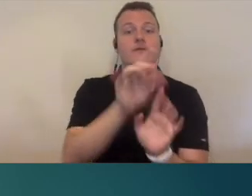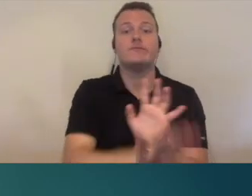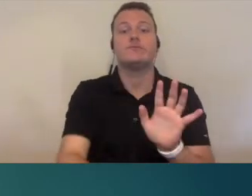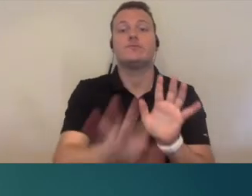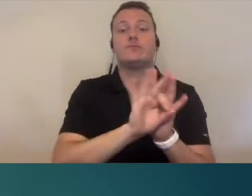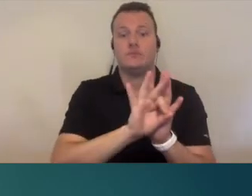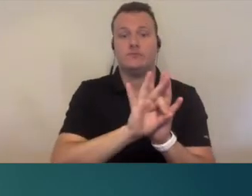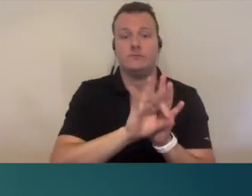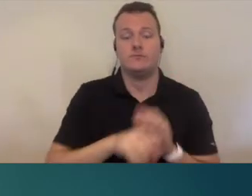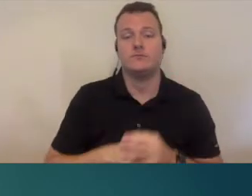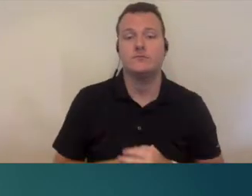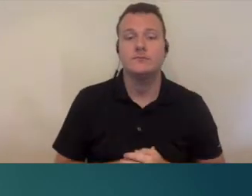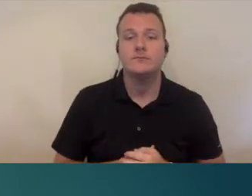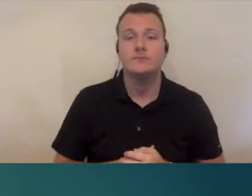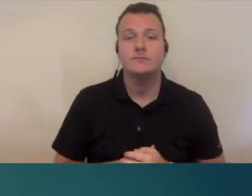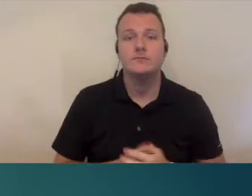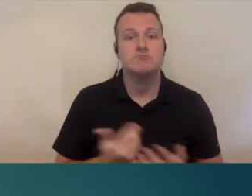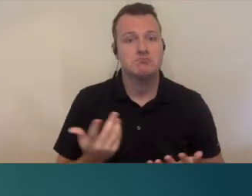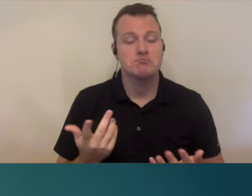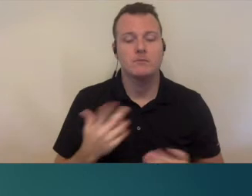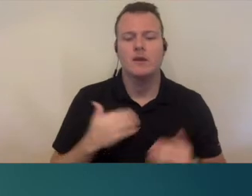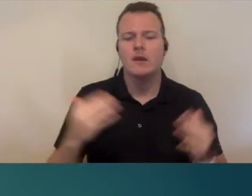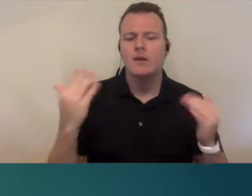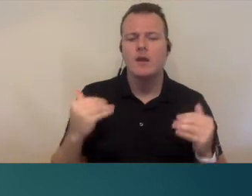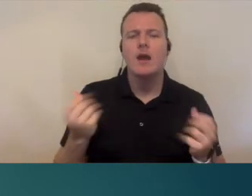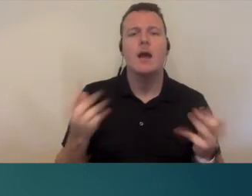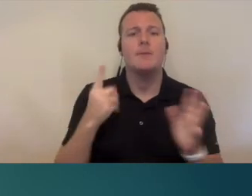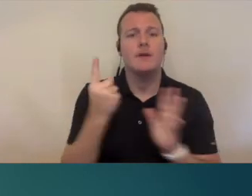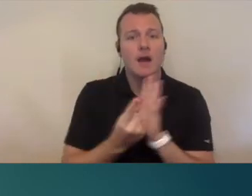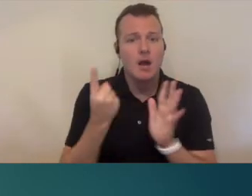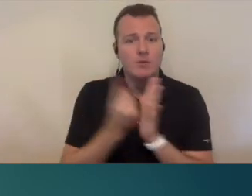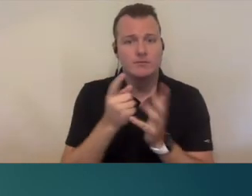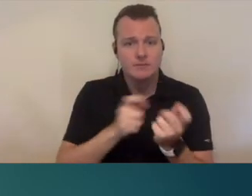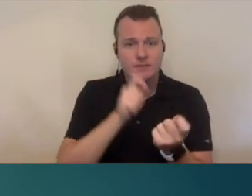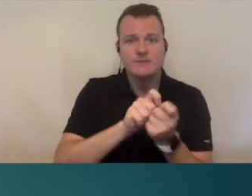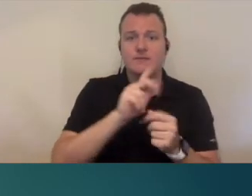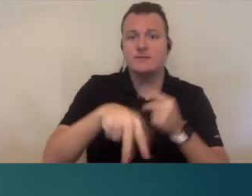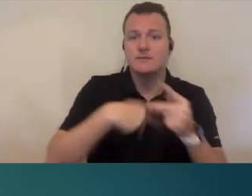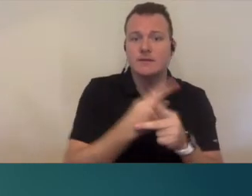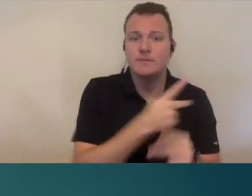chosen. Showing exactly how many hours you've spent with specific patient types